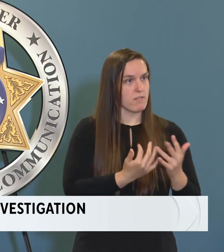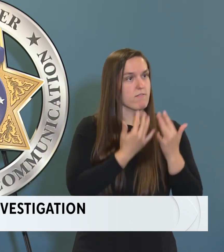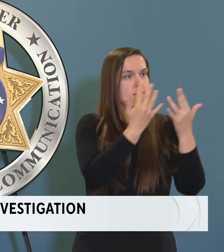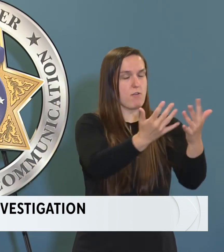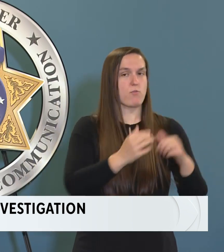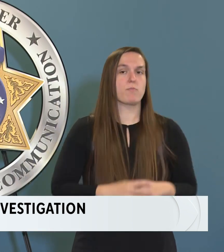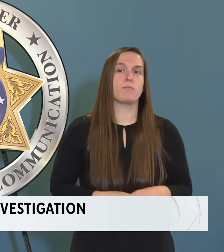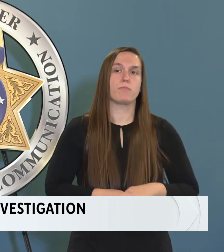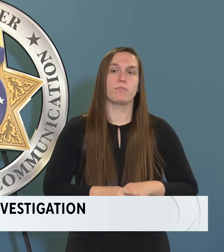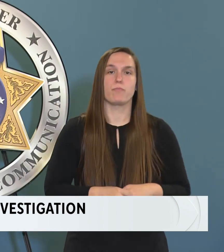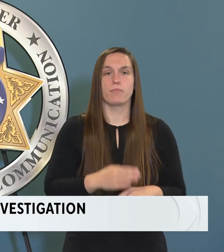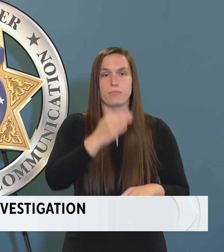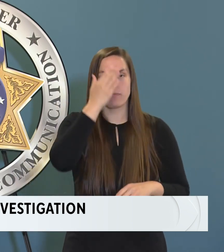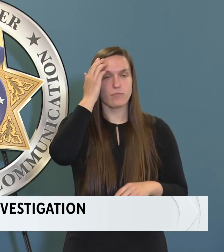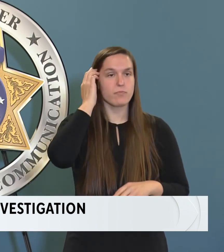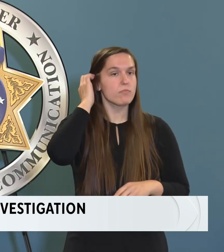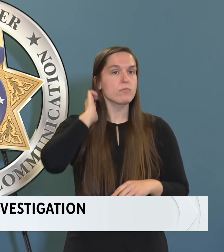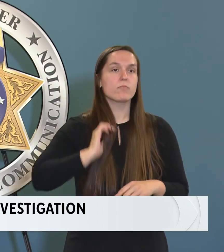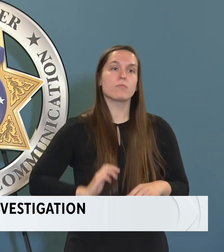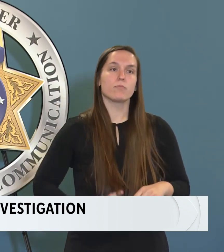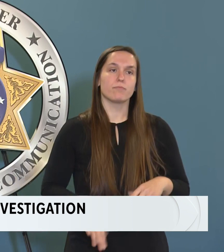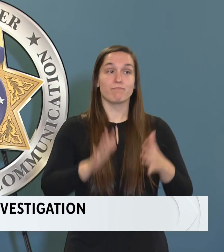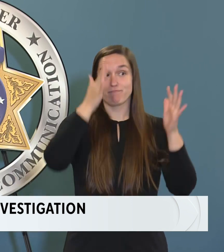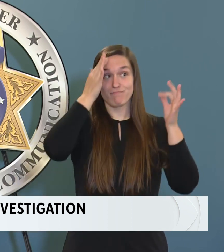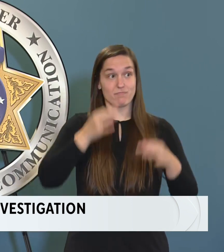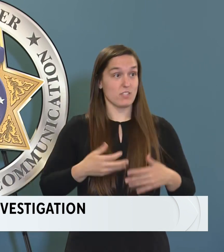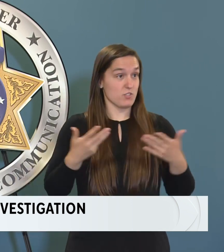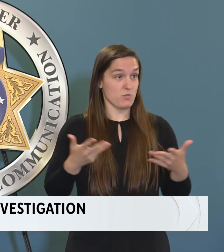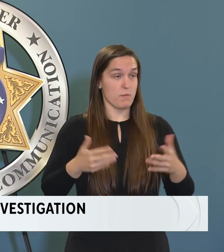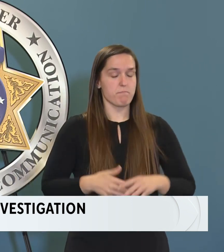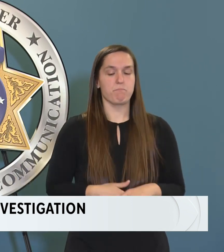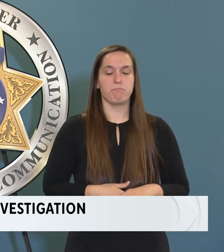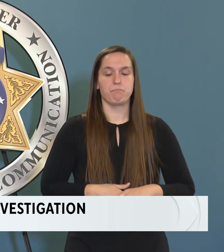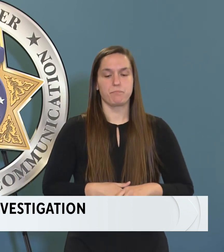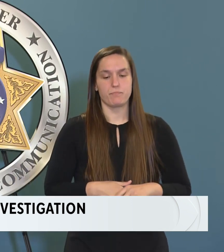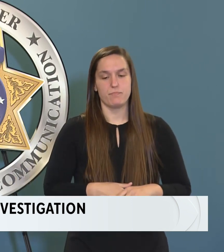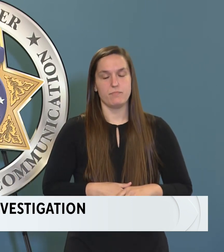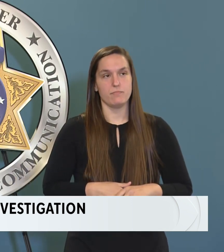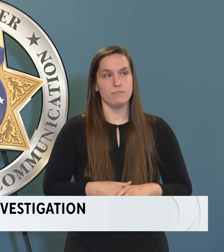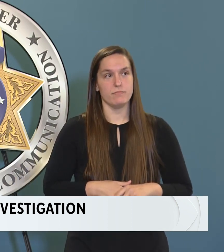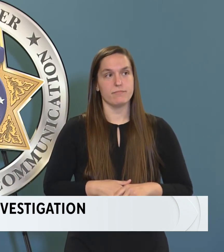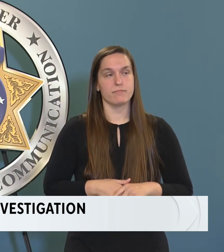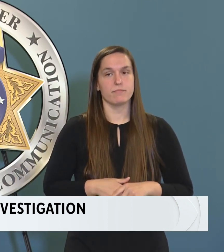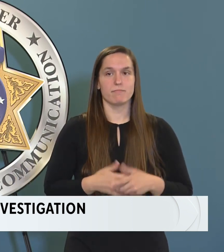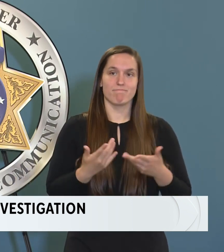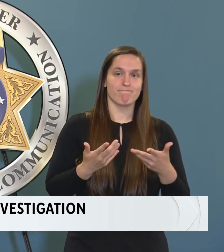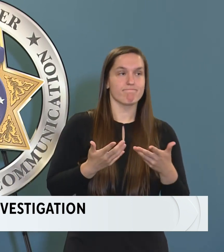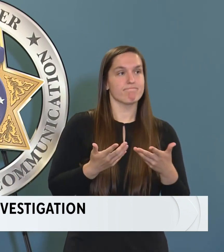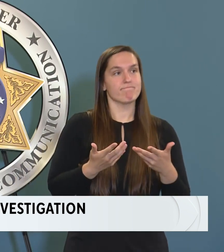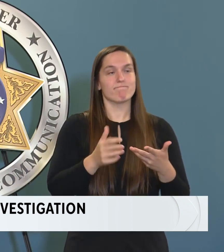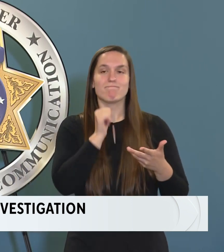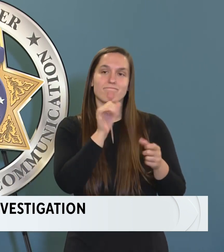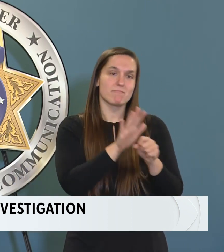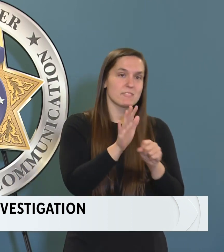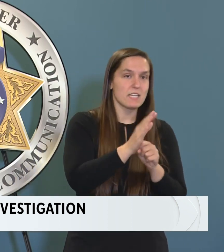IF POSSIBLE OR JUSTIFIED TO CHARGE ANY CRIMINAL OFFENSES IN CONNECTION WITH THE CAUSE AND